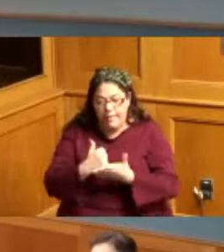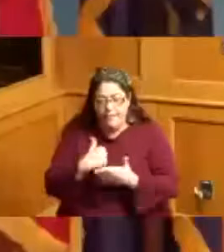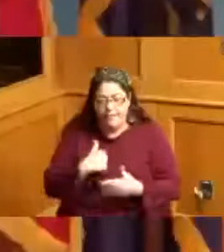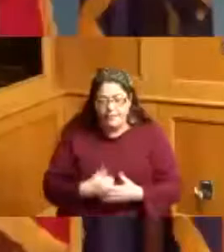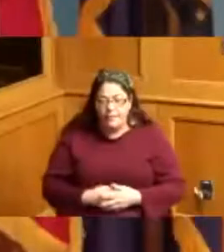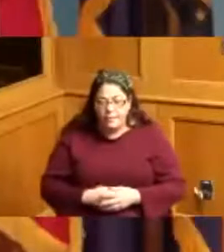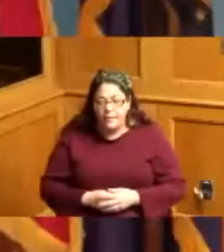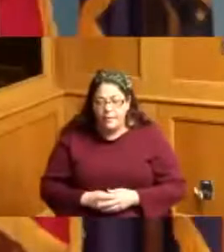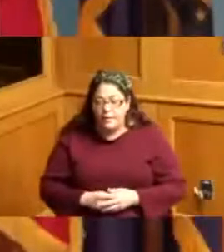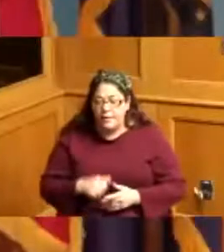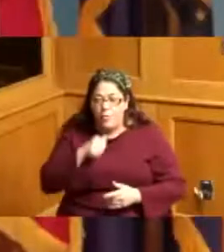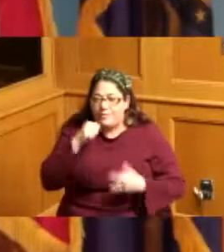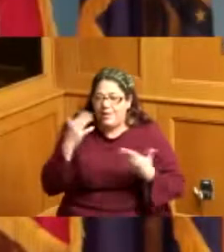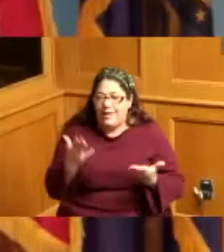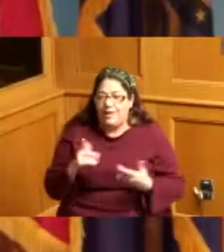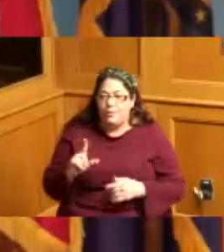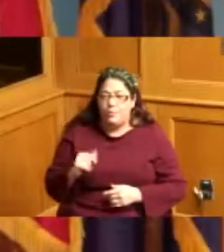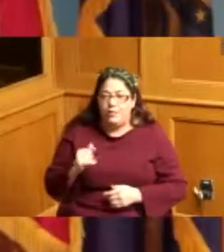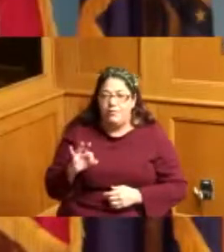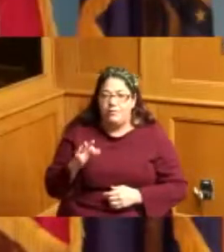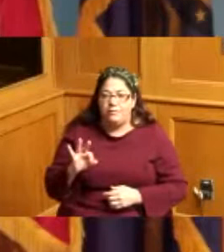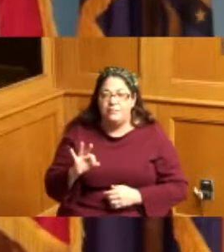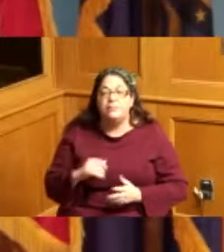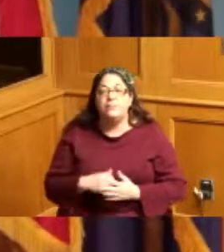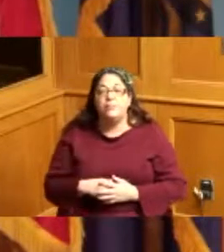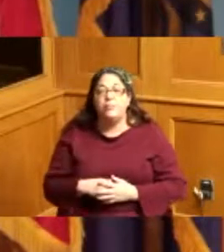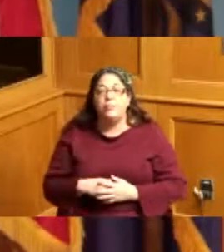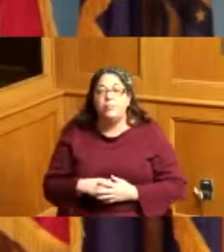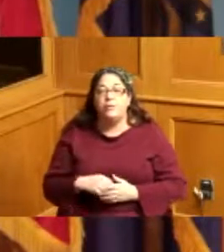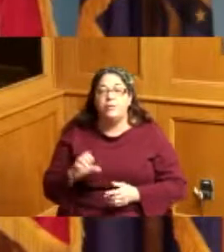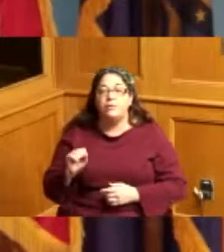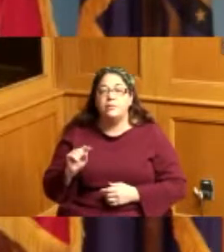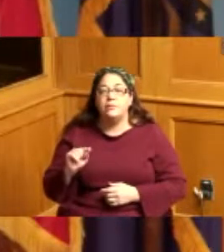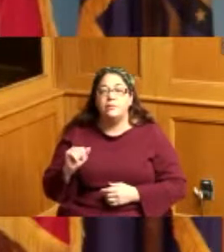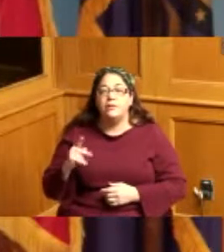because I wasn't here in 2019 but on the stakeholder group she said selected by the Board